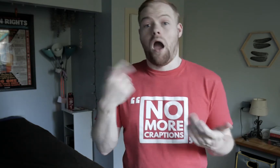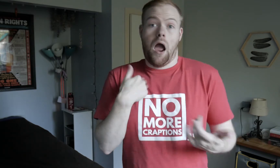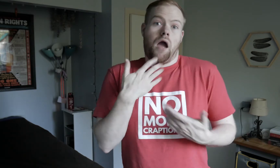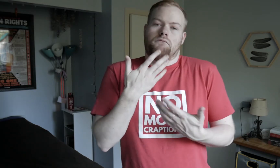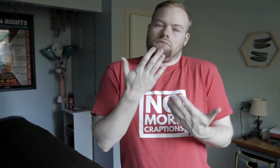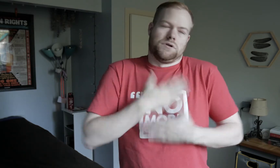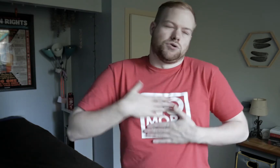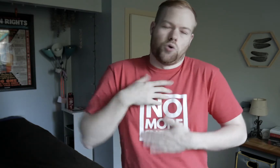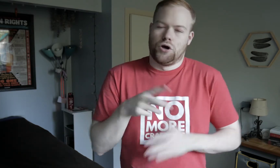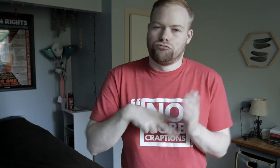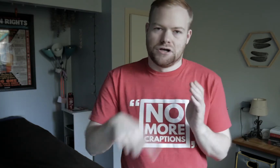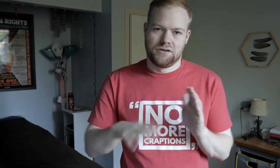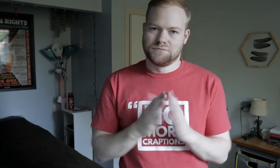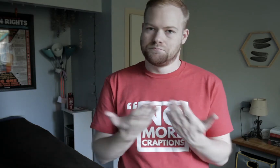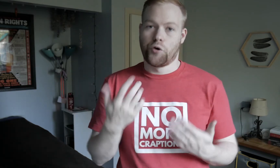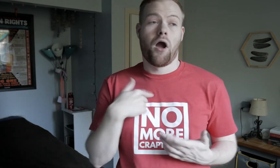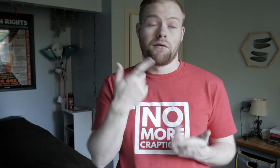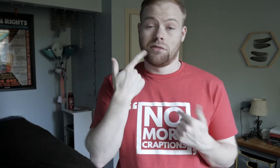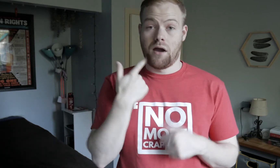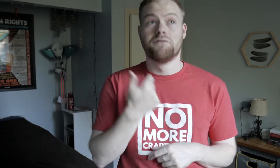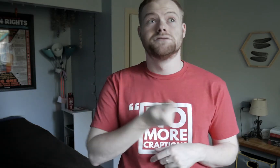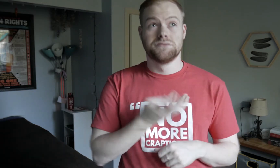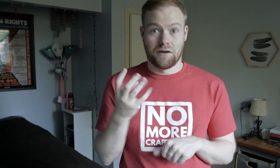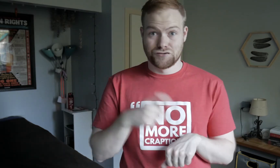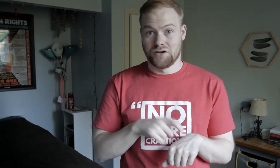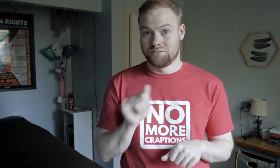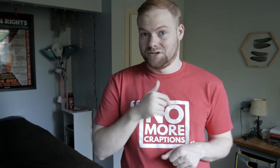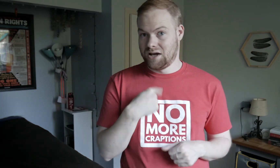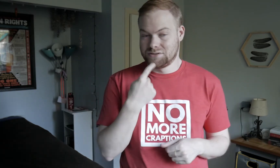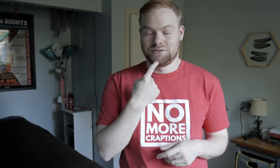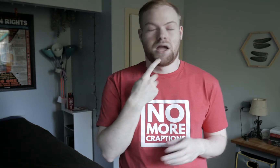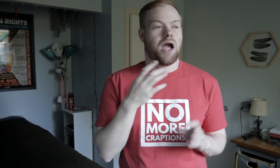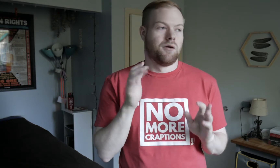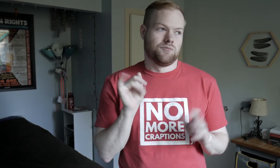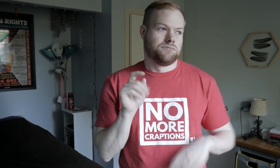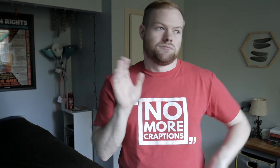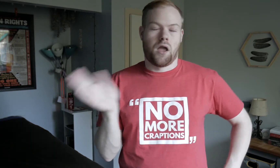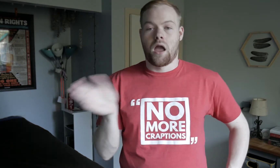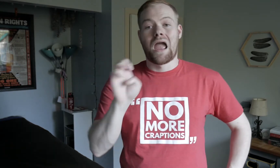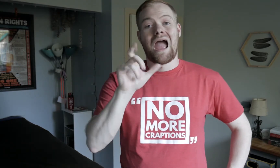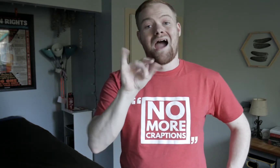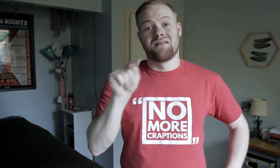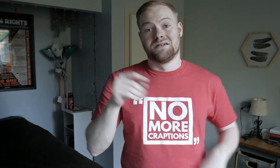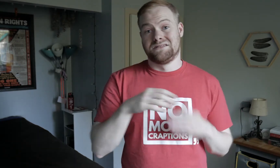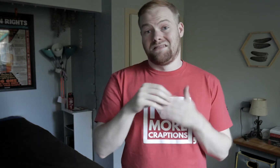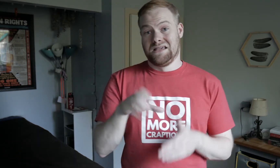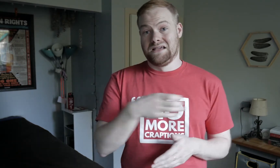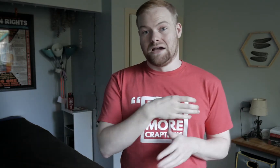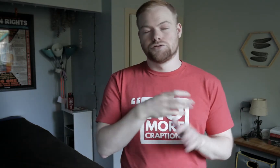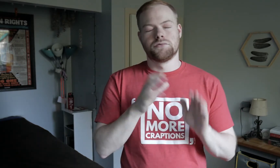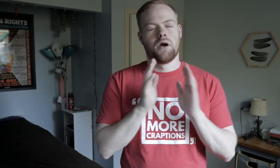I enjoyed reading this, I laughed several times like I said, it was… Elliott, the lead character…